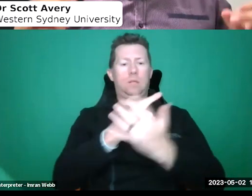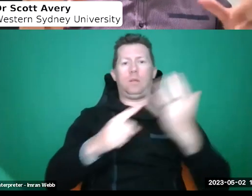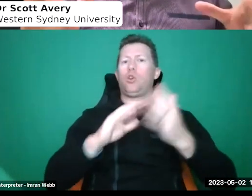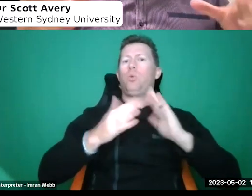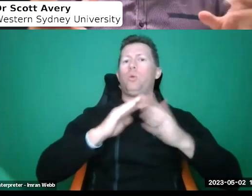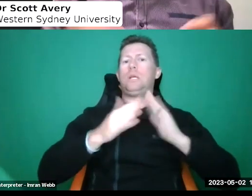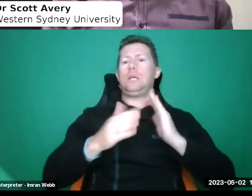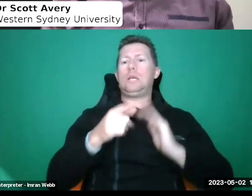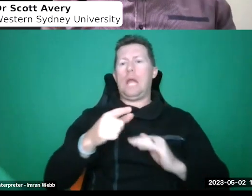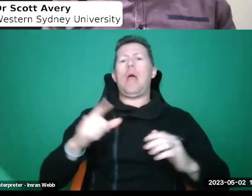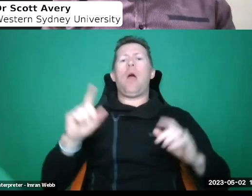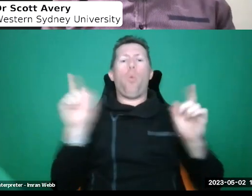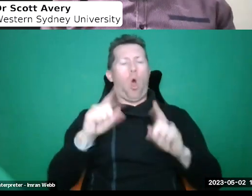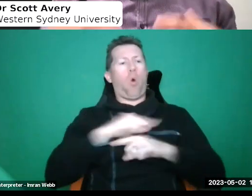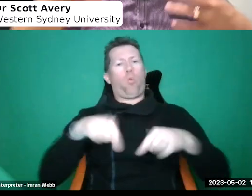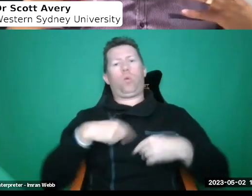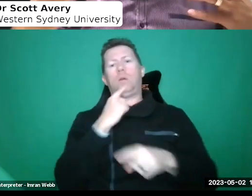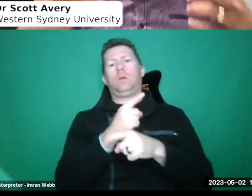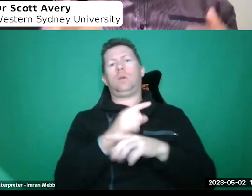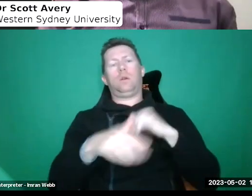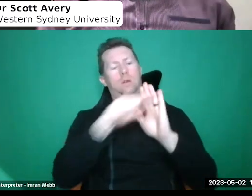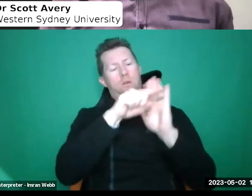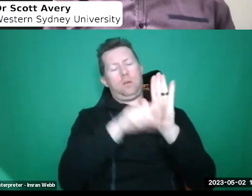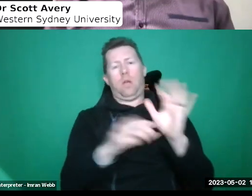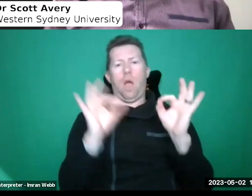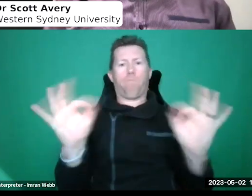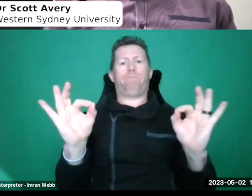That's what we're really talking about, ethics and a culture of ethics.